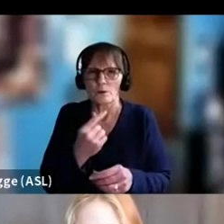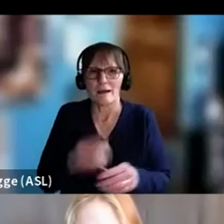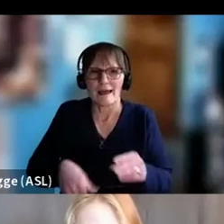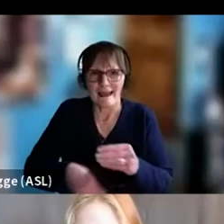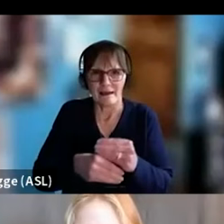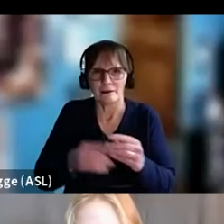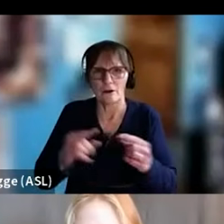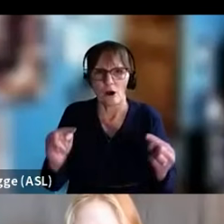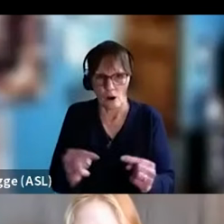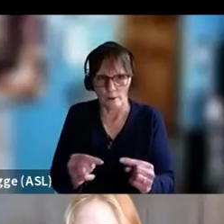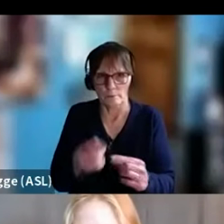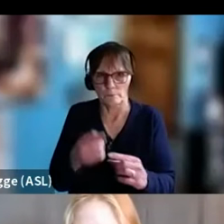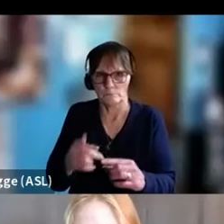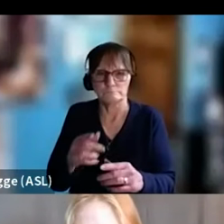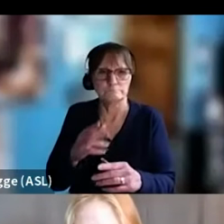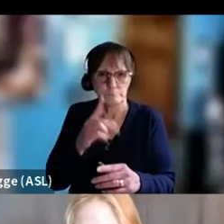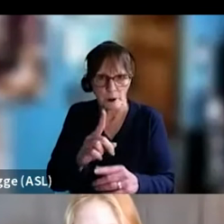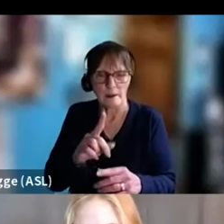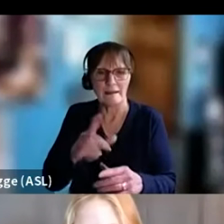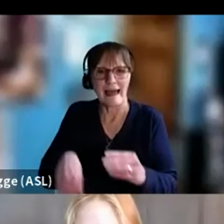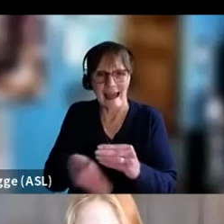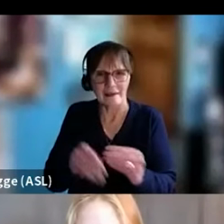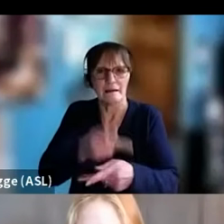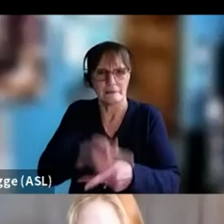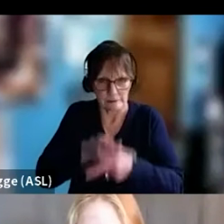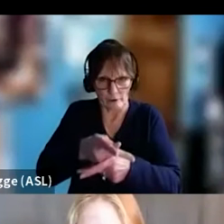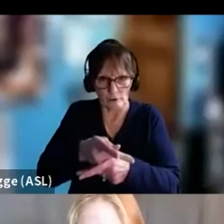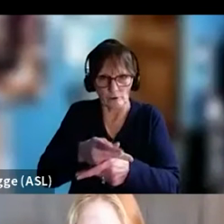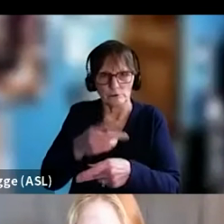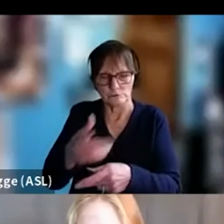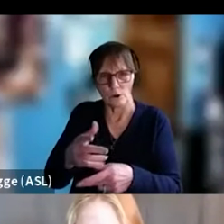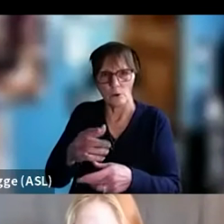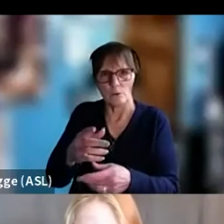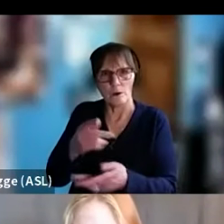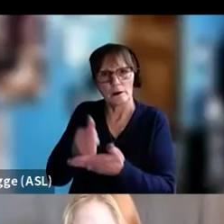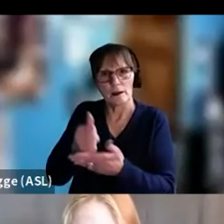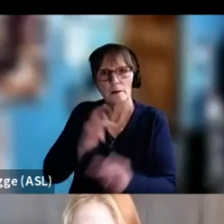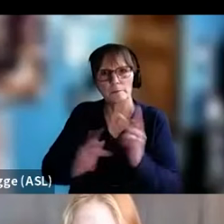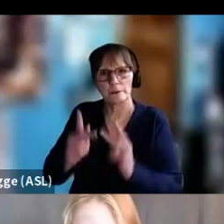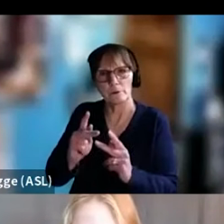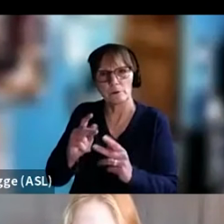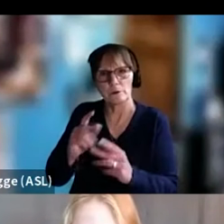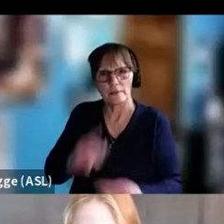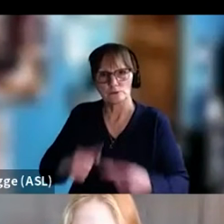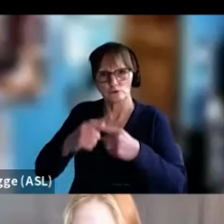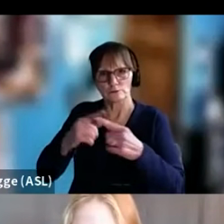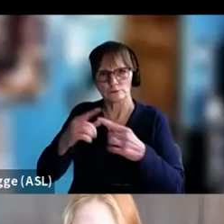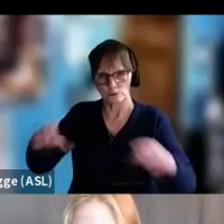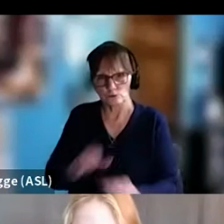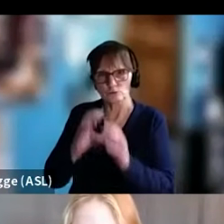and not overpromise because we can't, I can't promise someone housing in this crisis right now, which is really crummy, but I can continue to outreach them